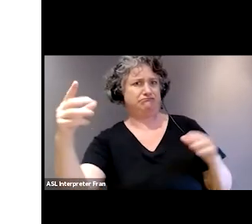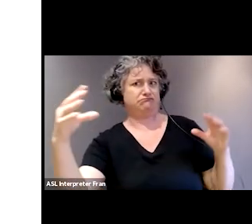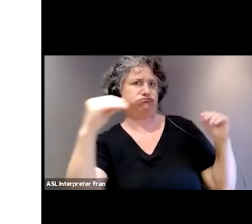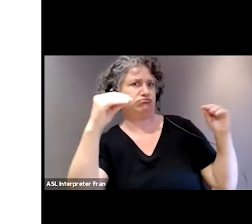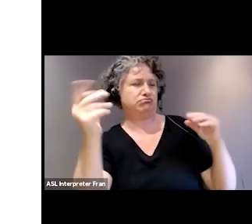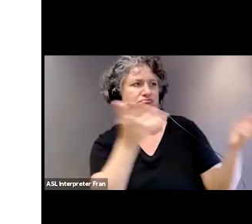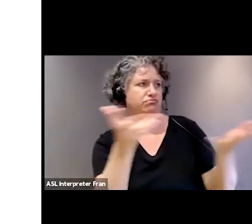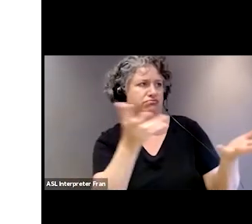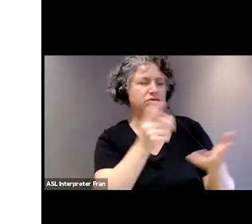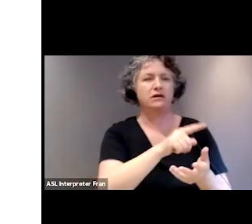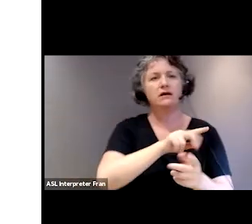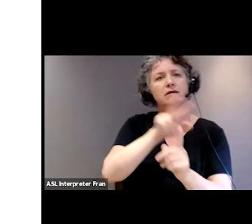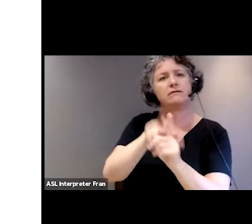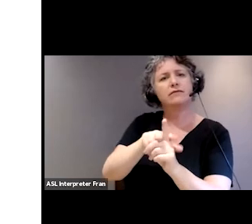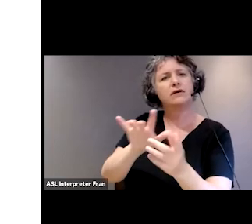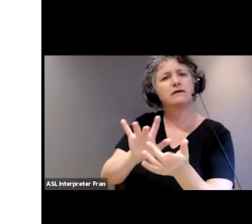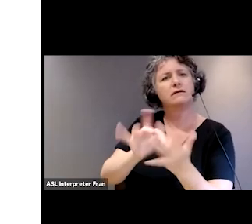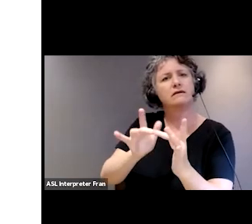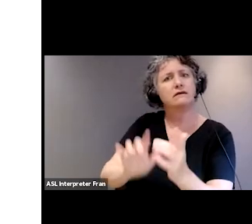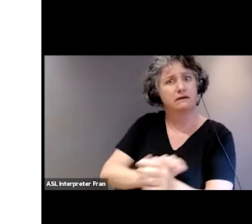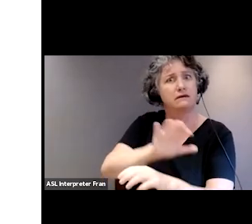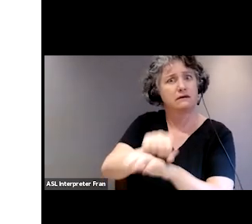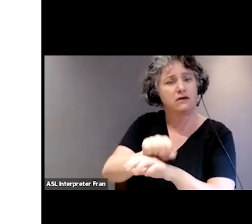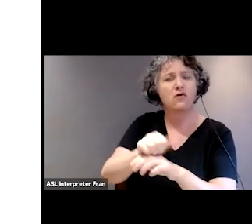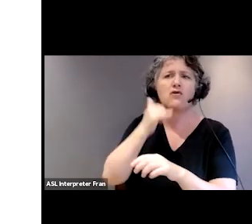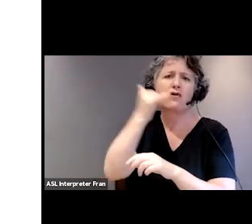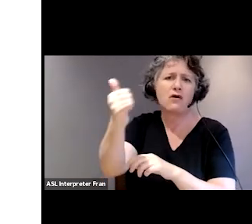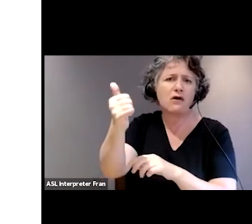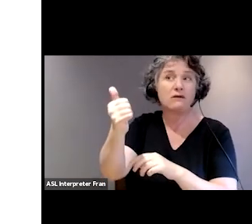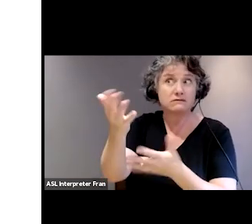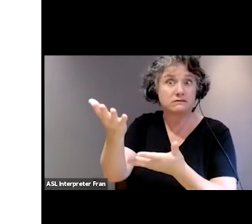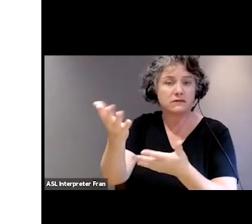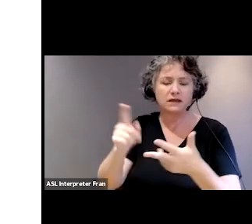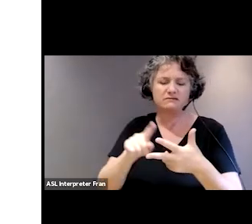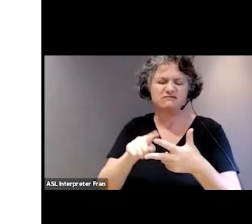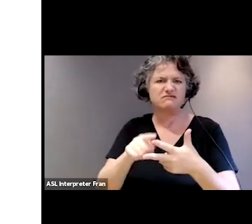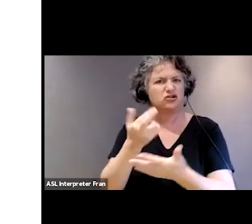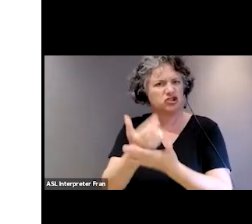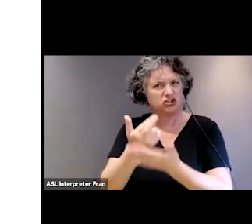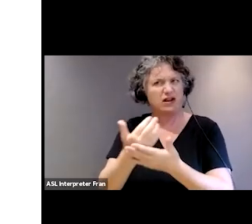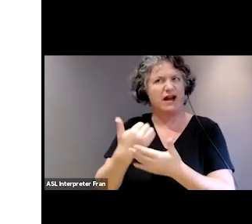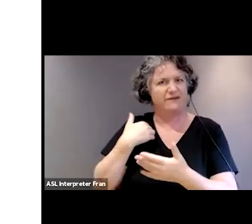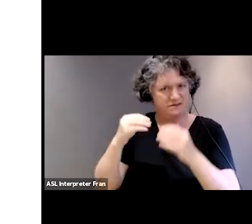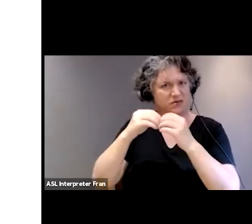This slide is a vaccine information resources, so the first one is Ontario provincial vaccine confidence center. The phone number is 1 -833-943-3900, and they are